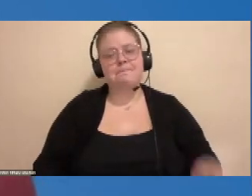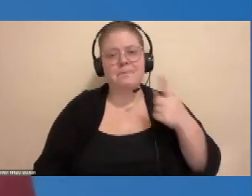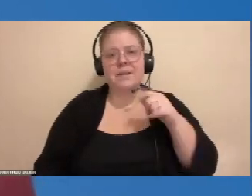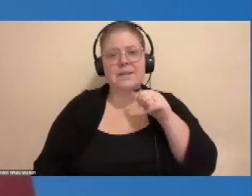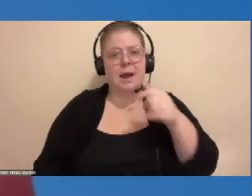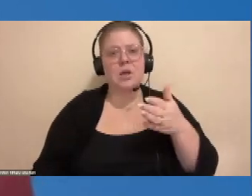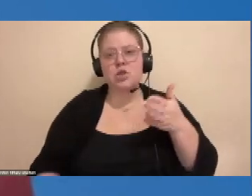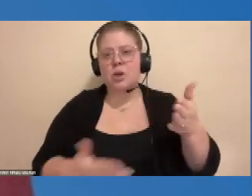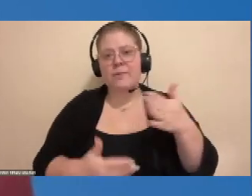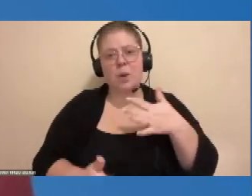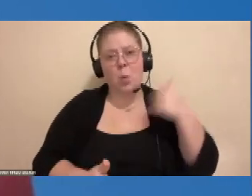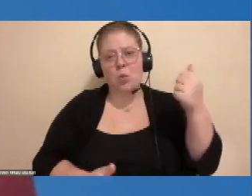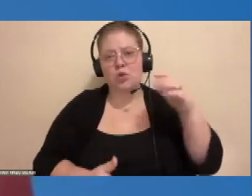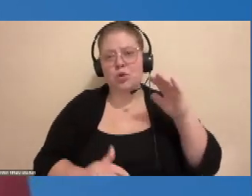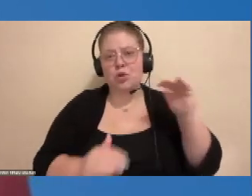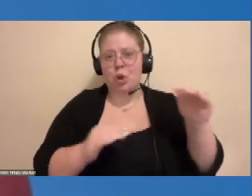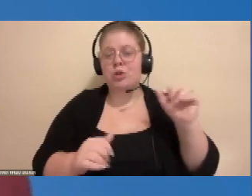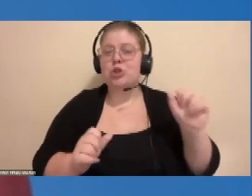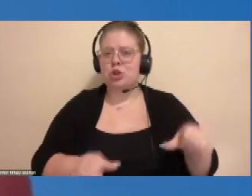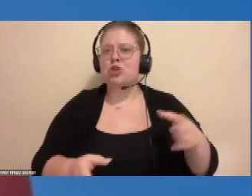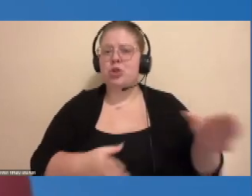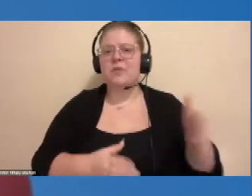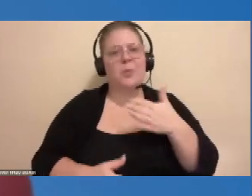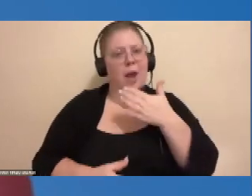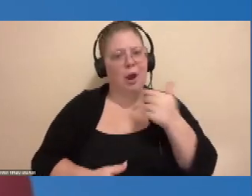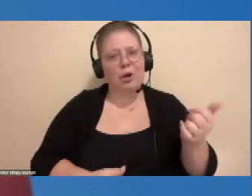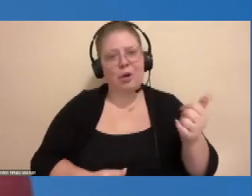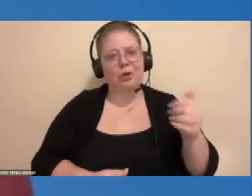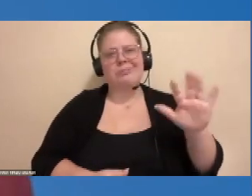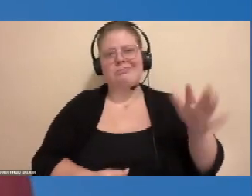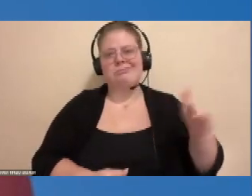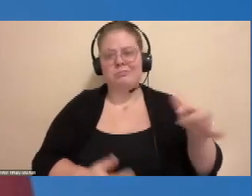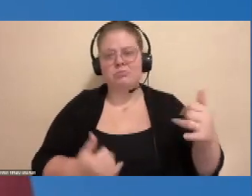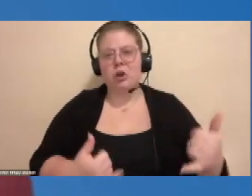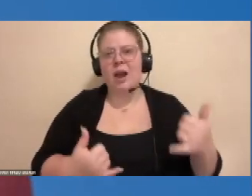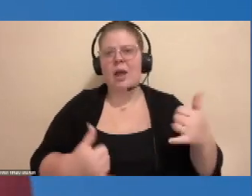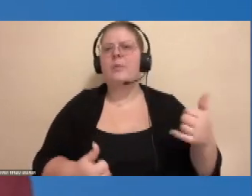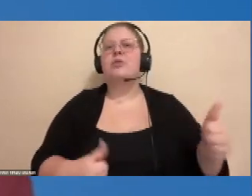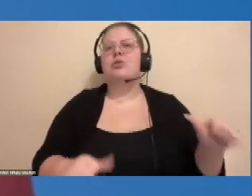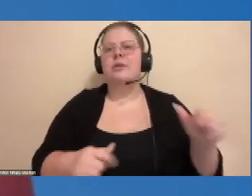well as it could and we really need to figure out why and what are those barriers.